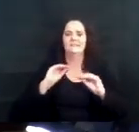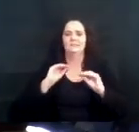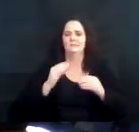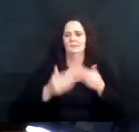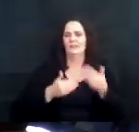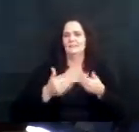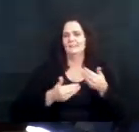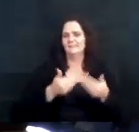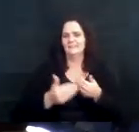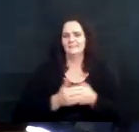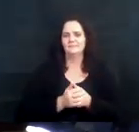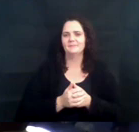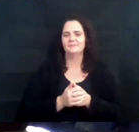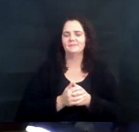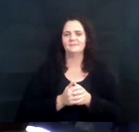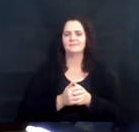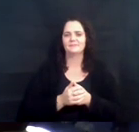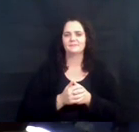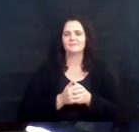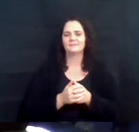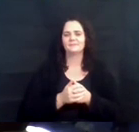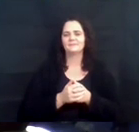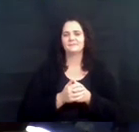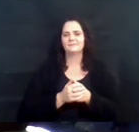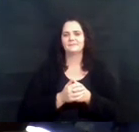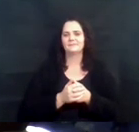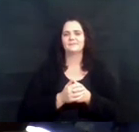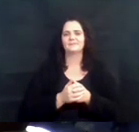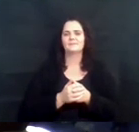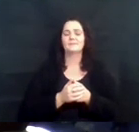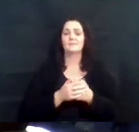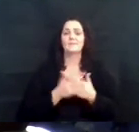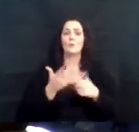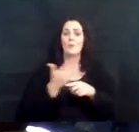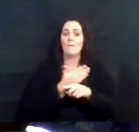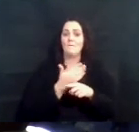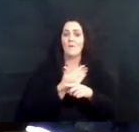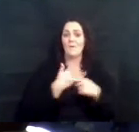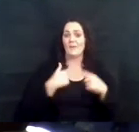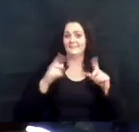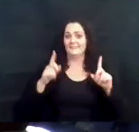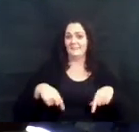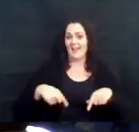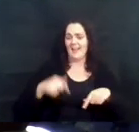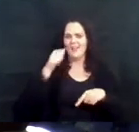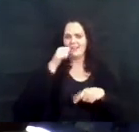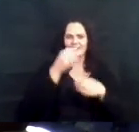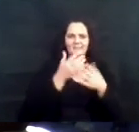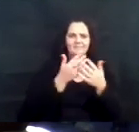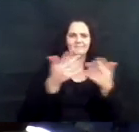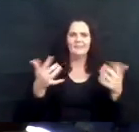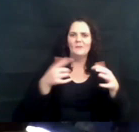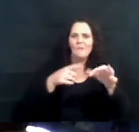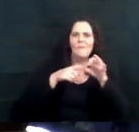Alright, now before we get started, I know there have been a number of questions and I think Shannon's gonna come in on the end